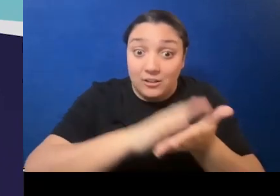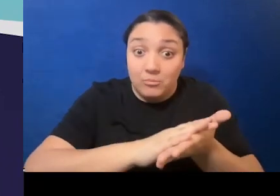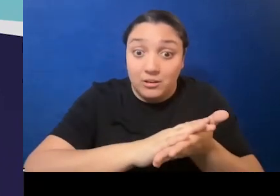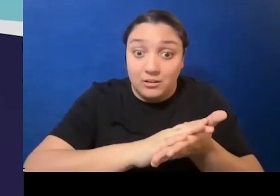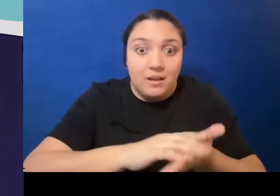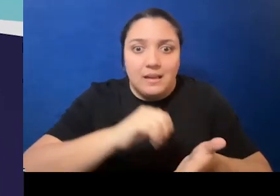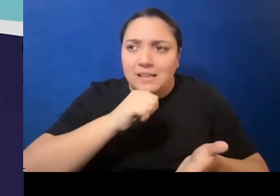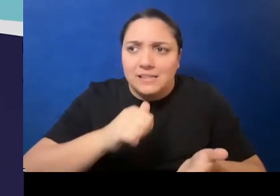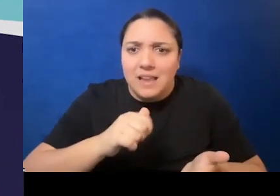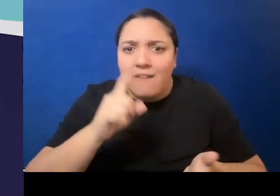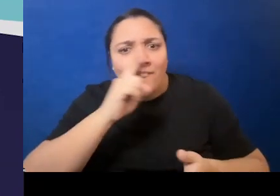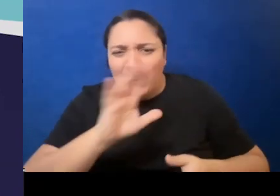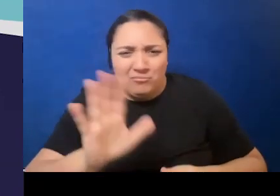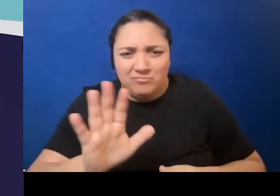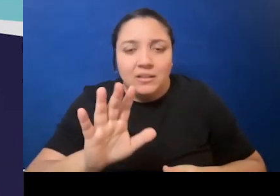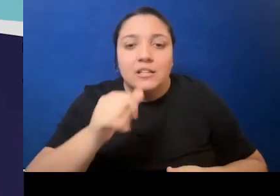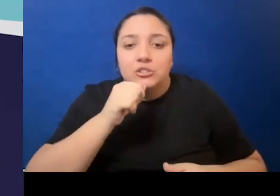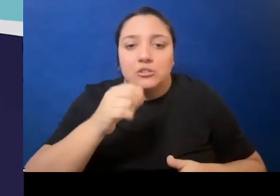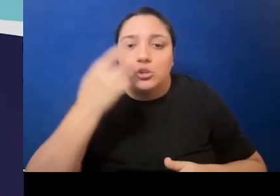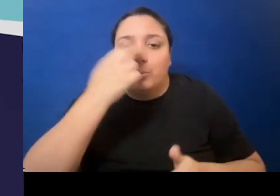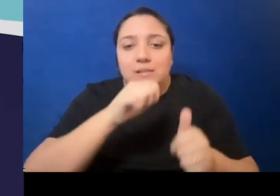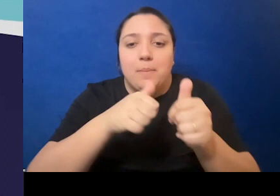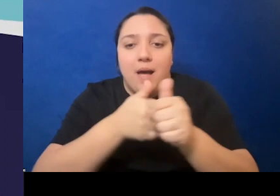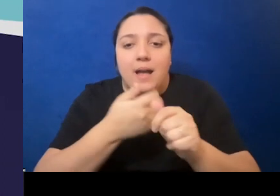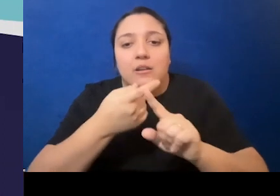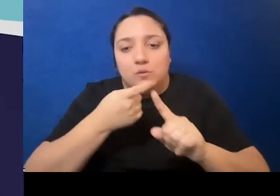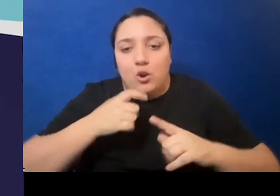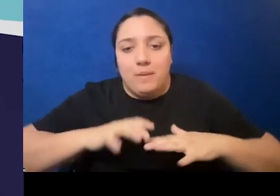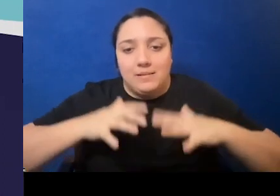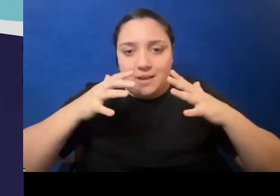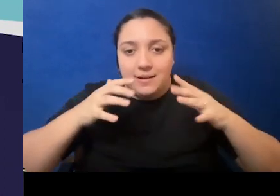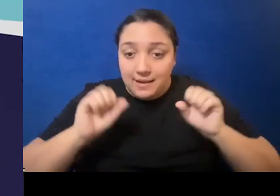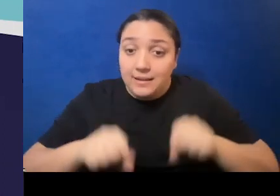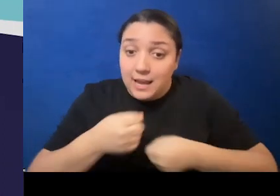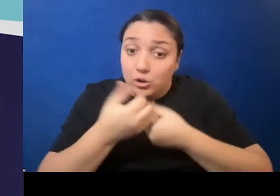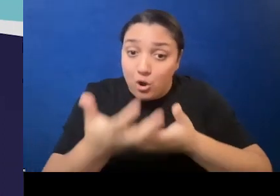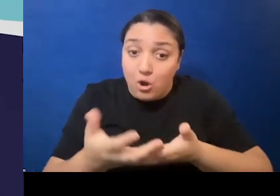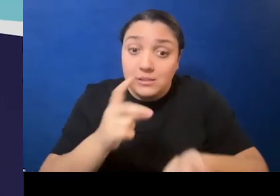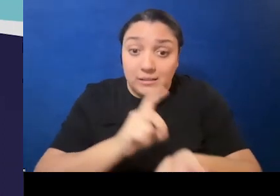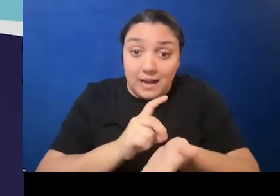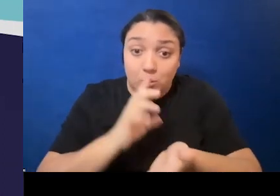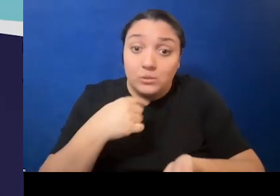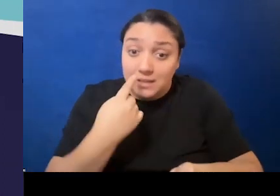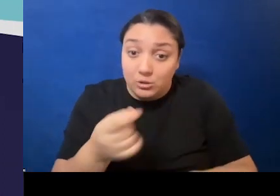HEADACHE EVERY DAY. IT IS DOCUMENTED. IT IS THE ROOT IS FROM ANXIETY.